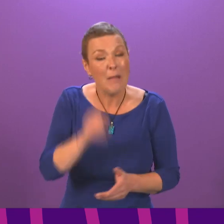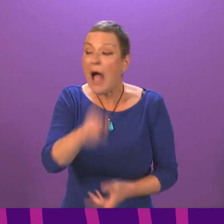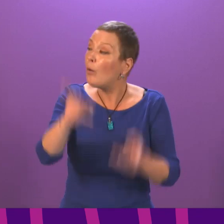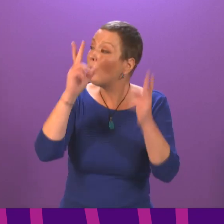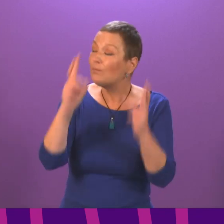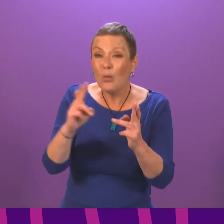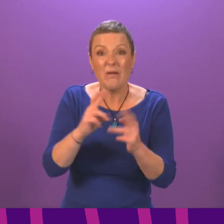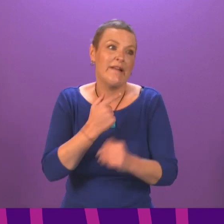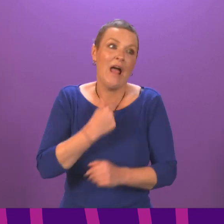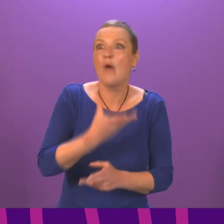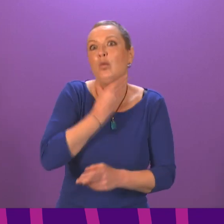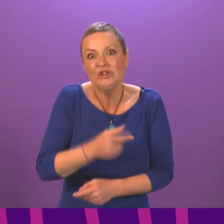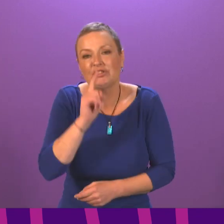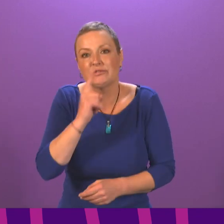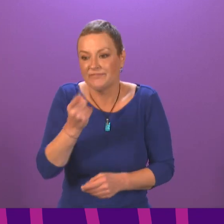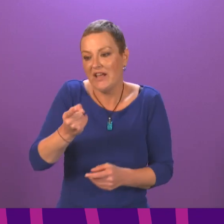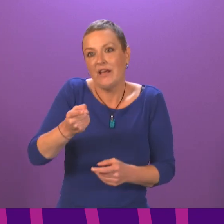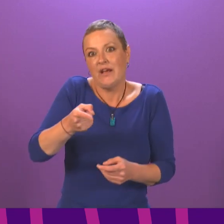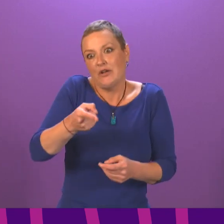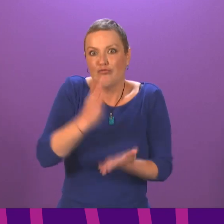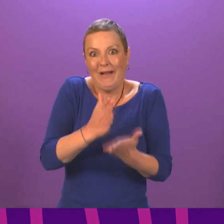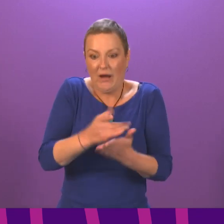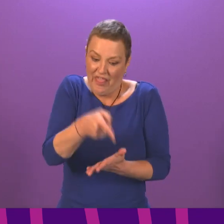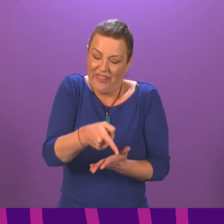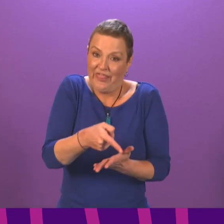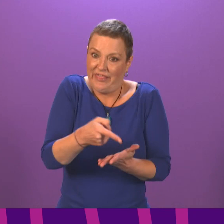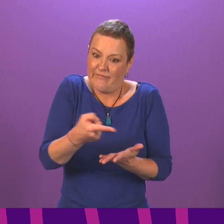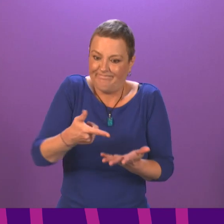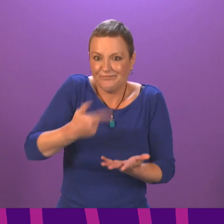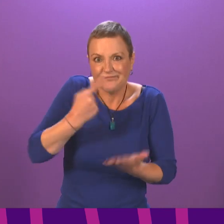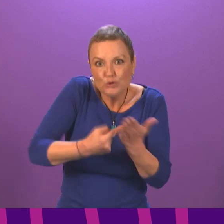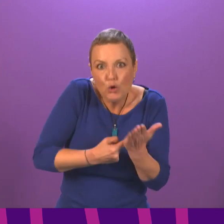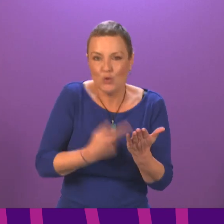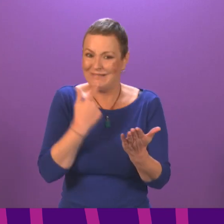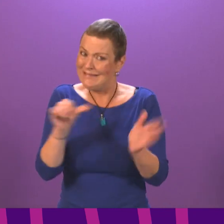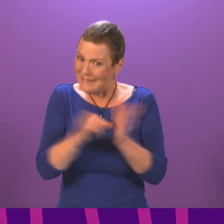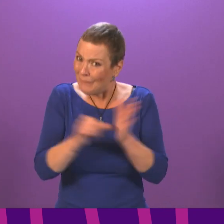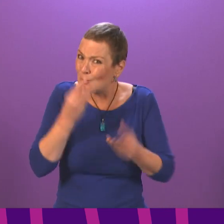and were clear cut in one direction or the other. We try to communicate difficult, nuanced messages as carefully as possible. I would not try